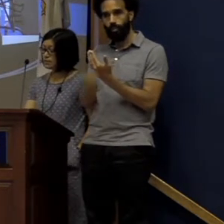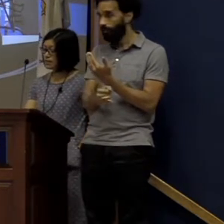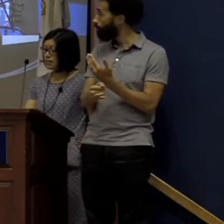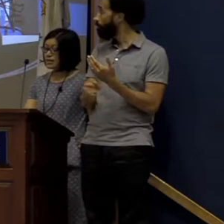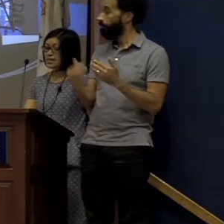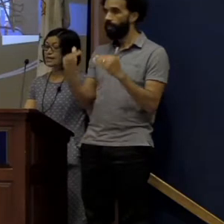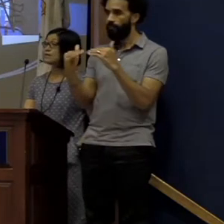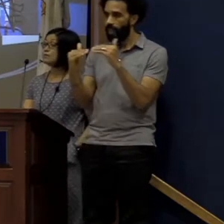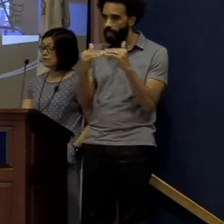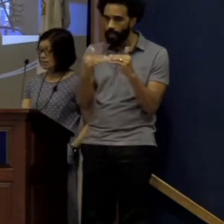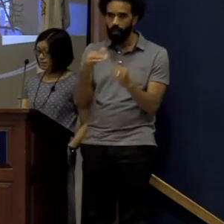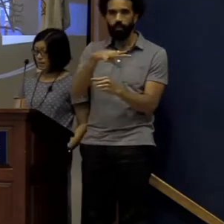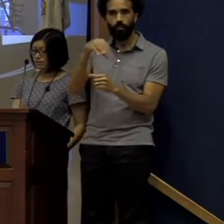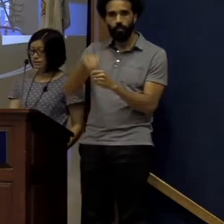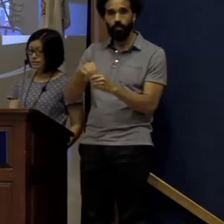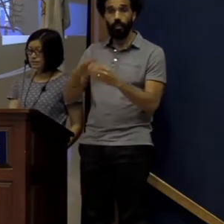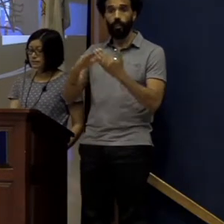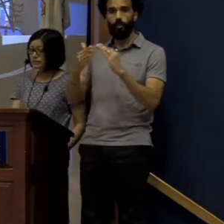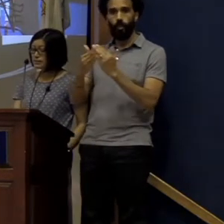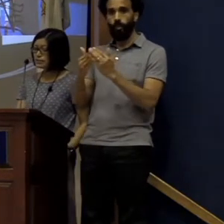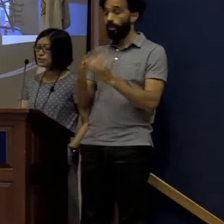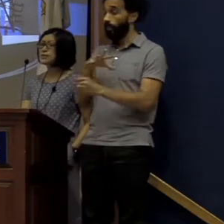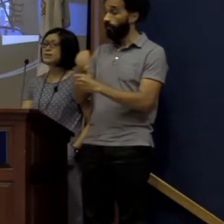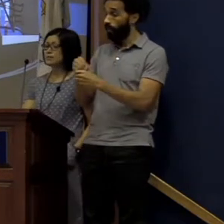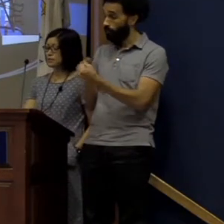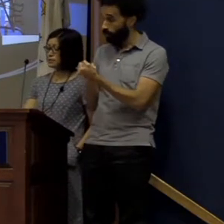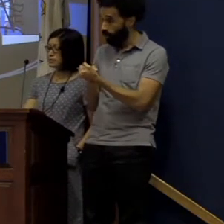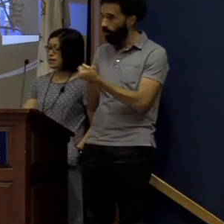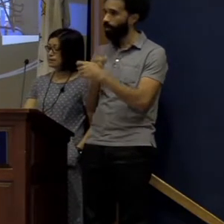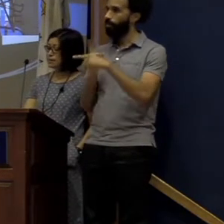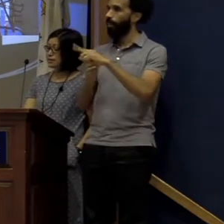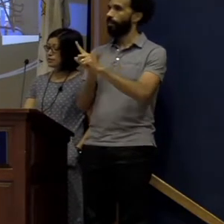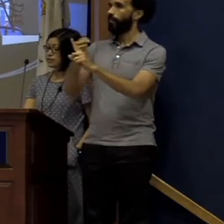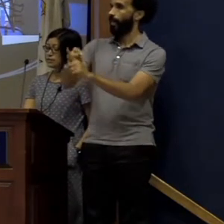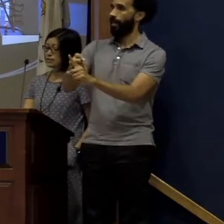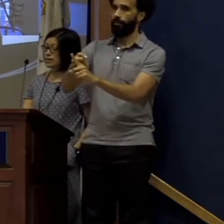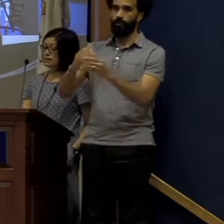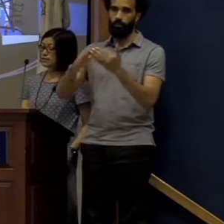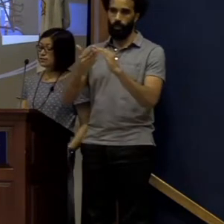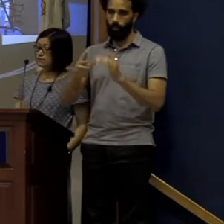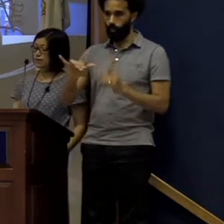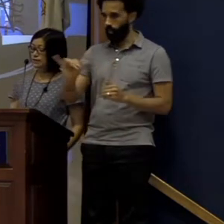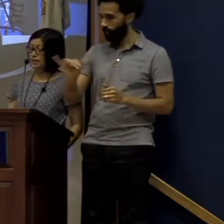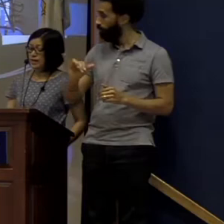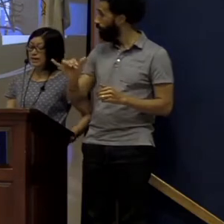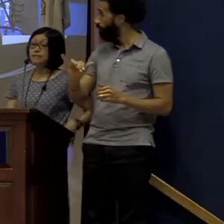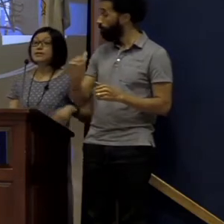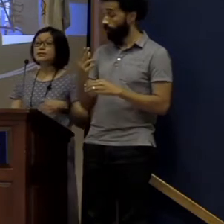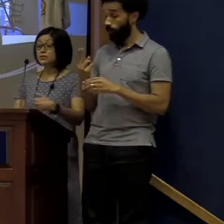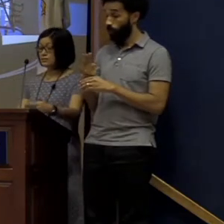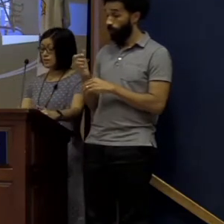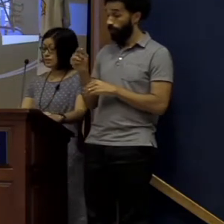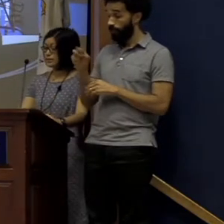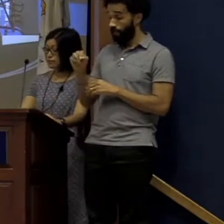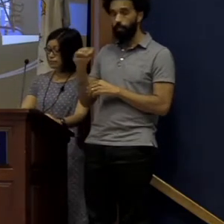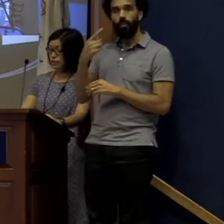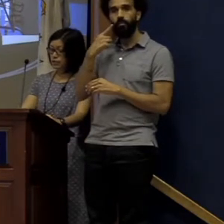They had a community impact. The students were able to use STEM to address a current issue They faced that may continue to bring social changes